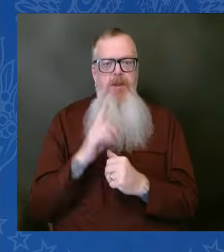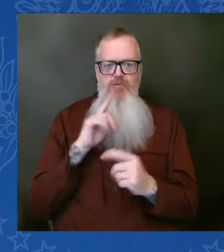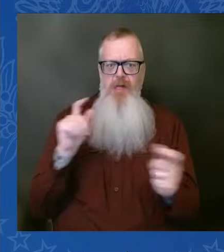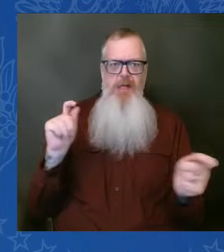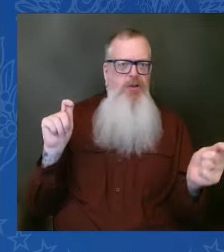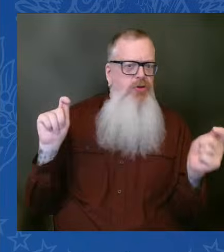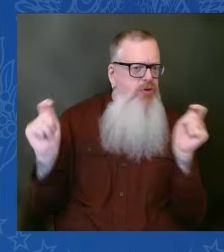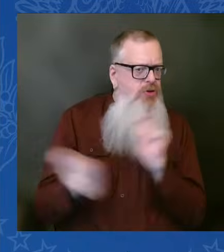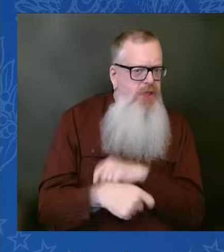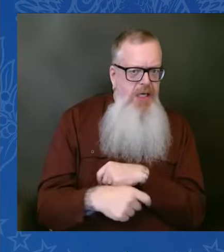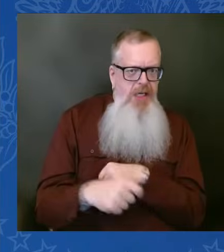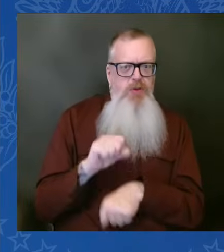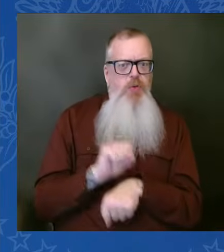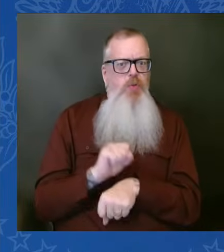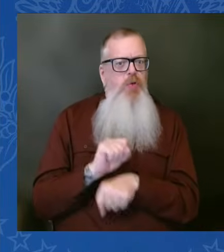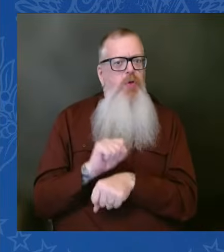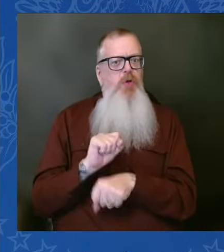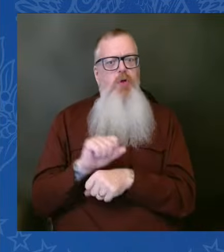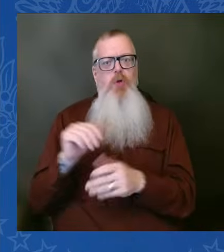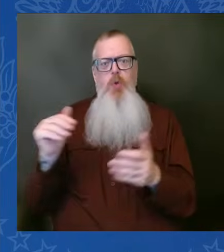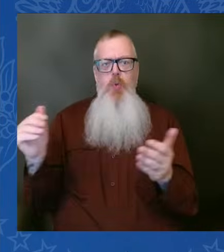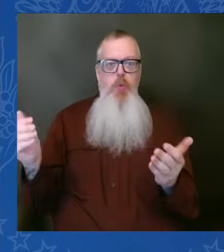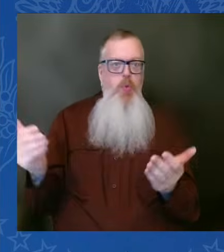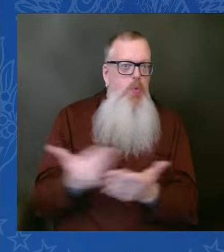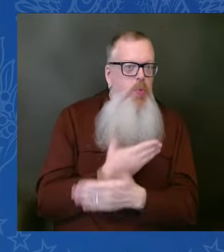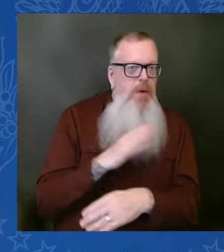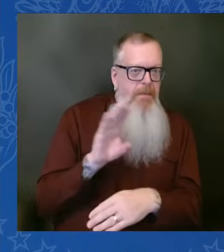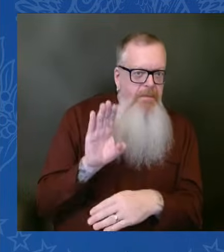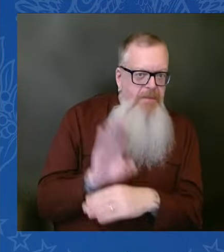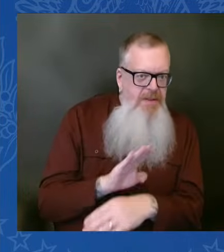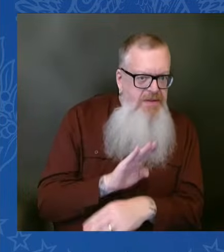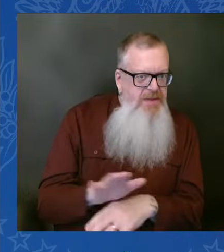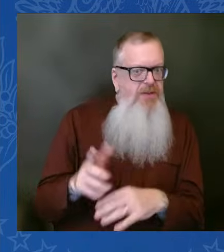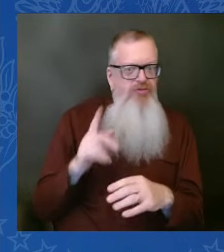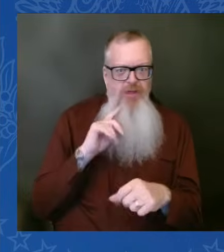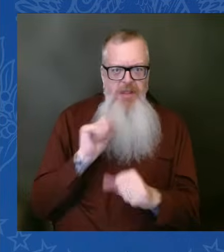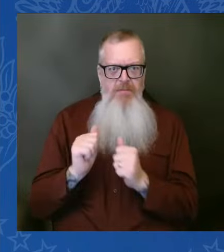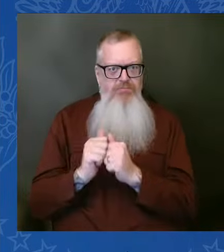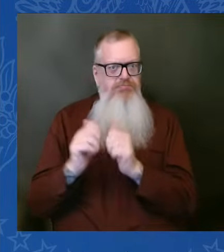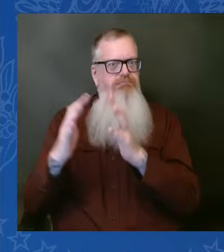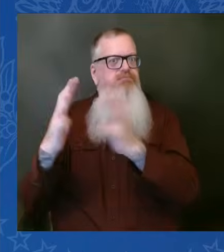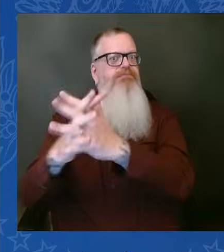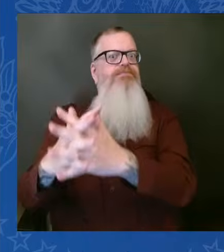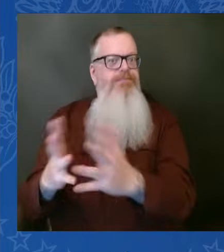Here’s why it’s important for all workers. I asked the Treasury Department, when I was pushing for union expansion --